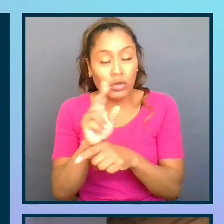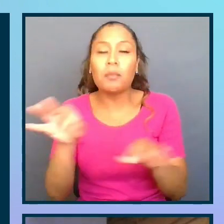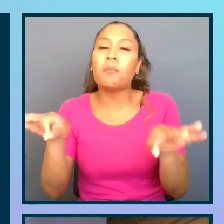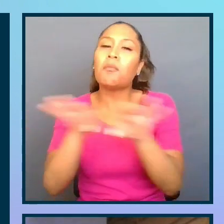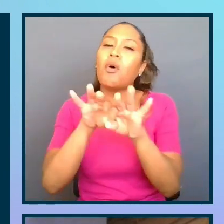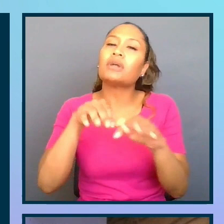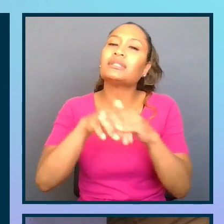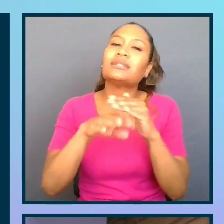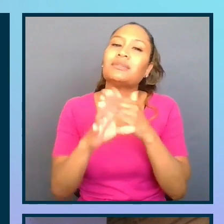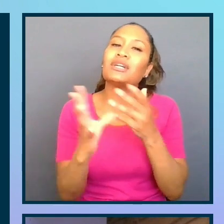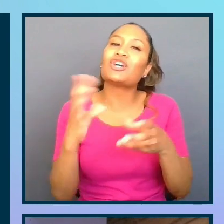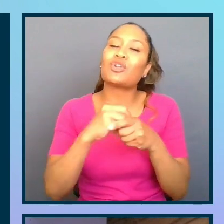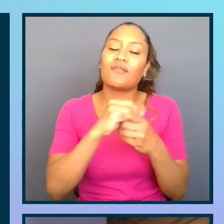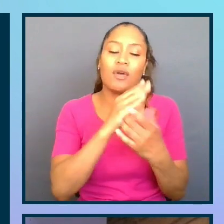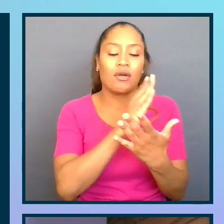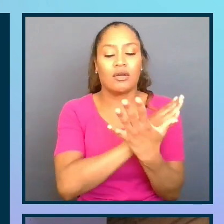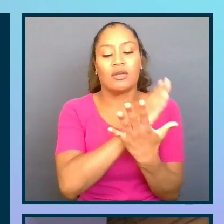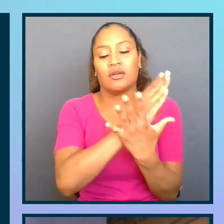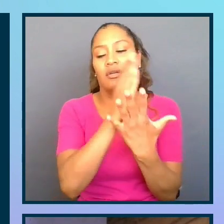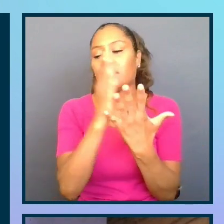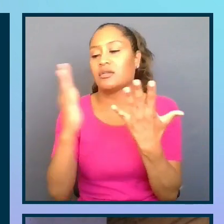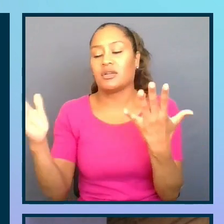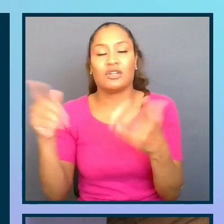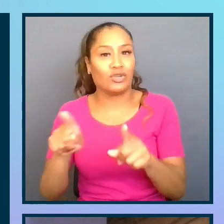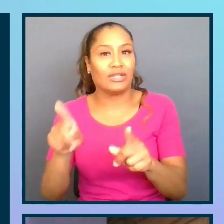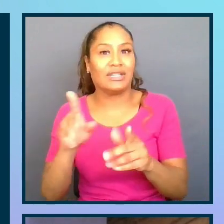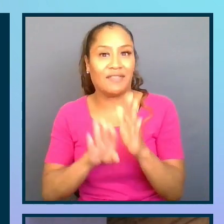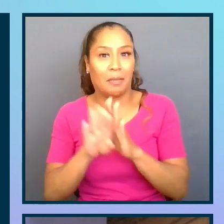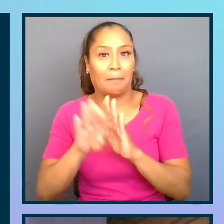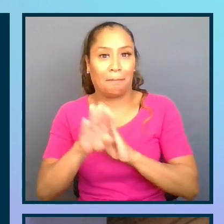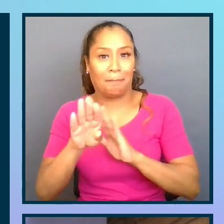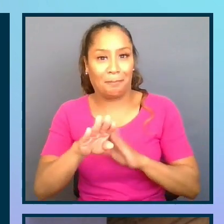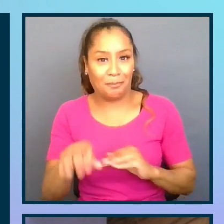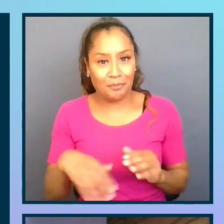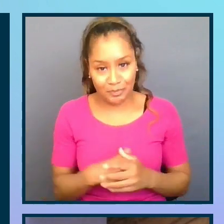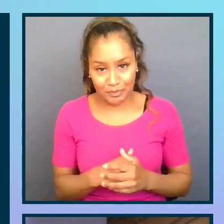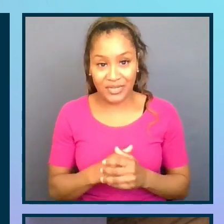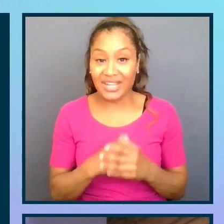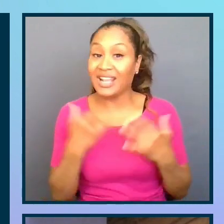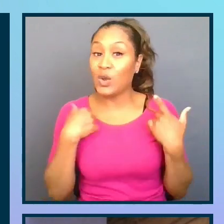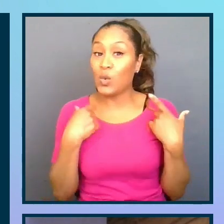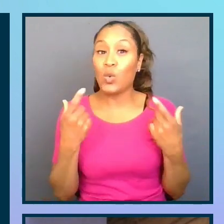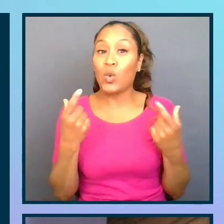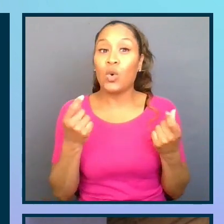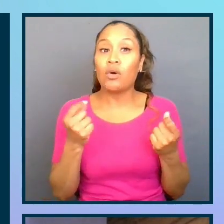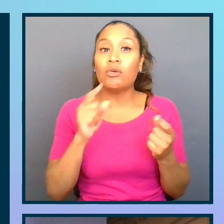at all stages of development. And what we're actually doing is within NAB,